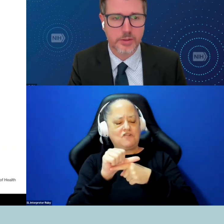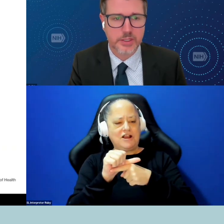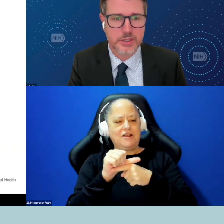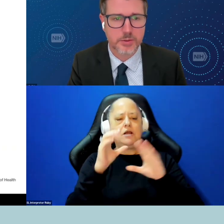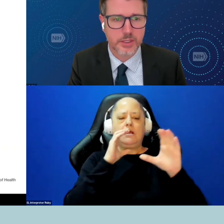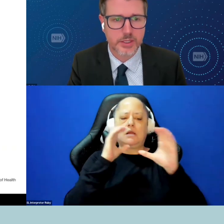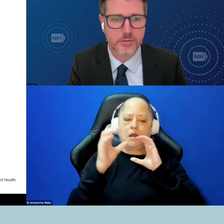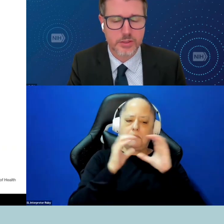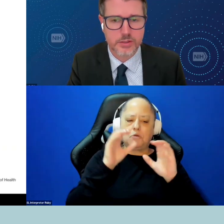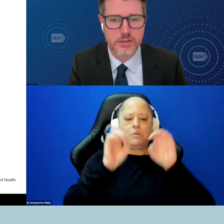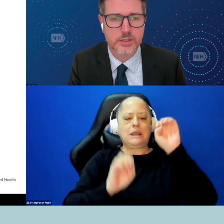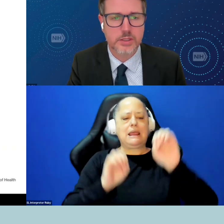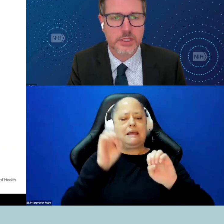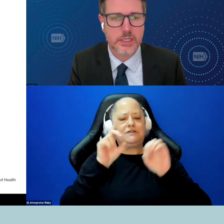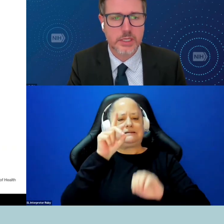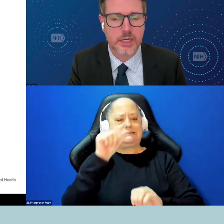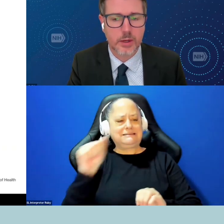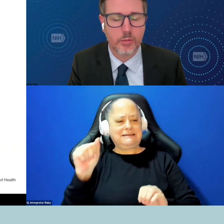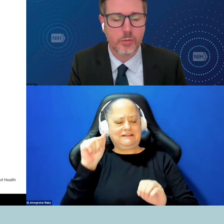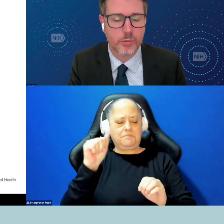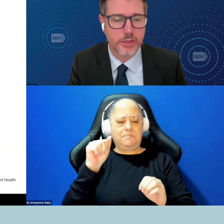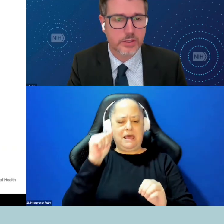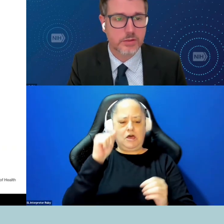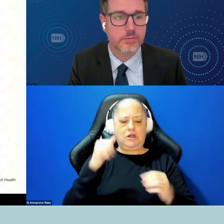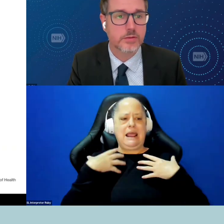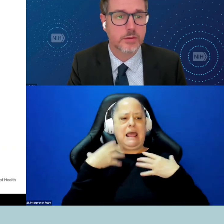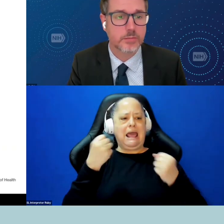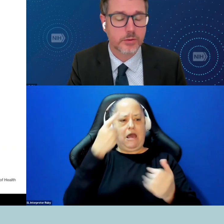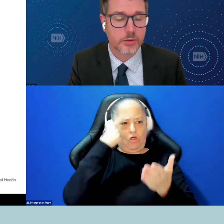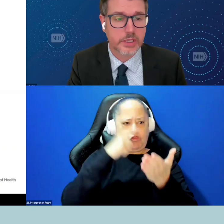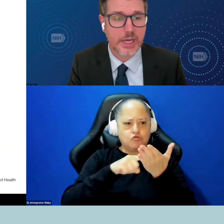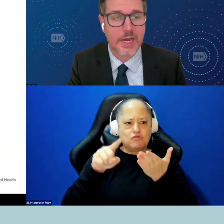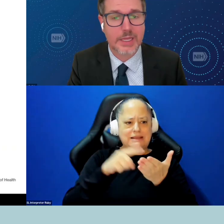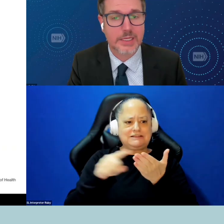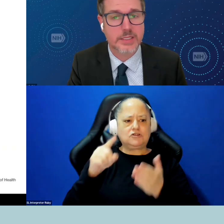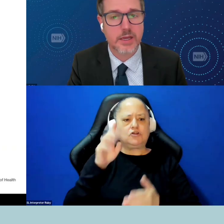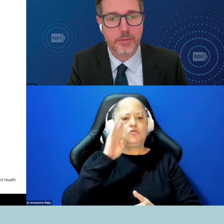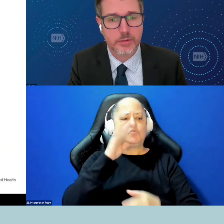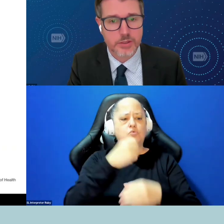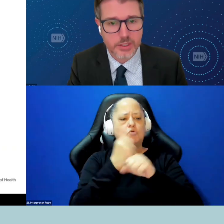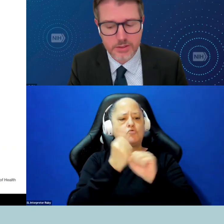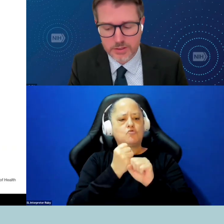and evaluating disability health research. We'll be creating a highlighted topic, which I